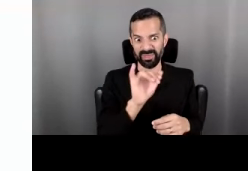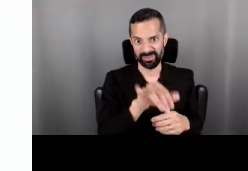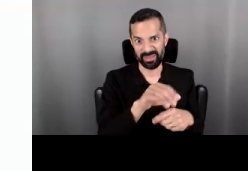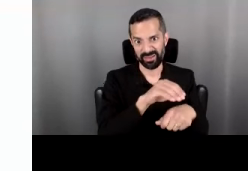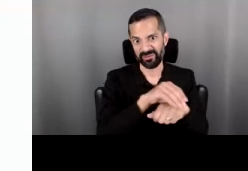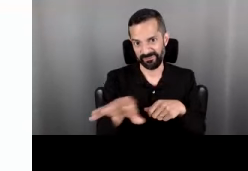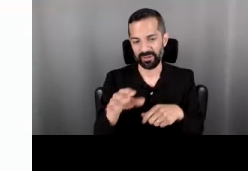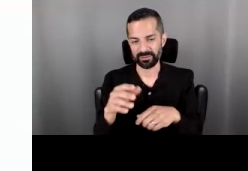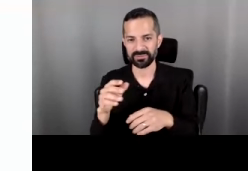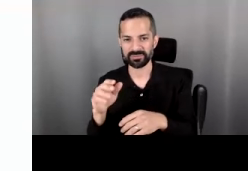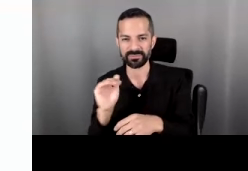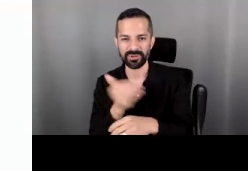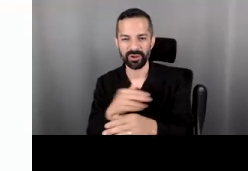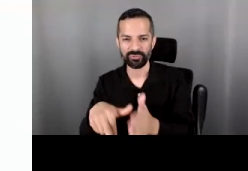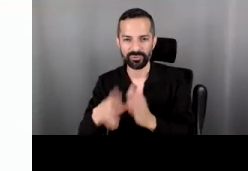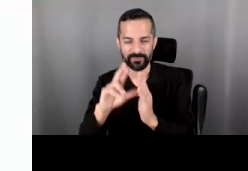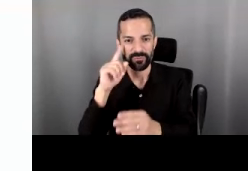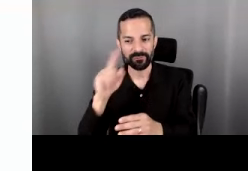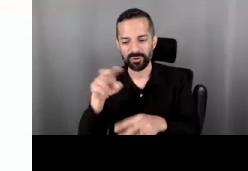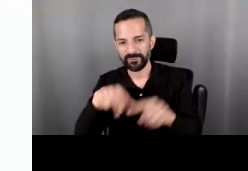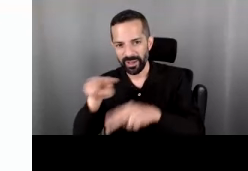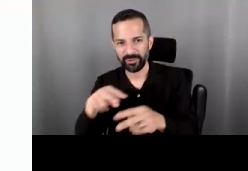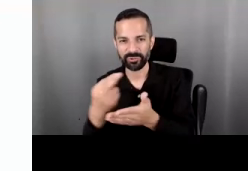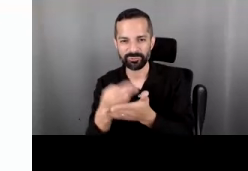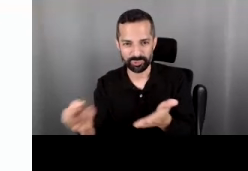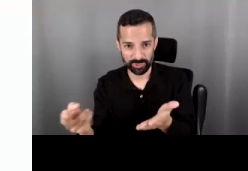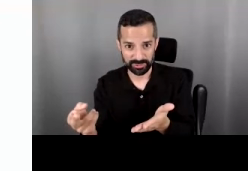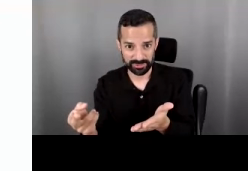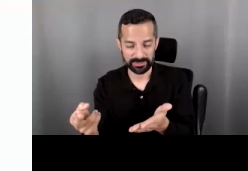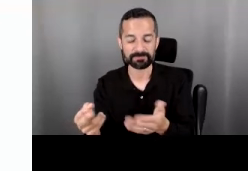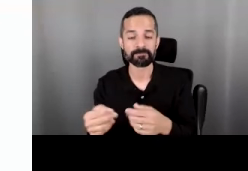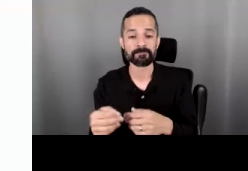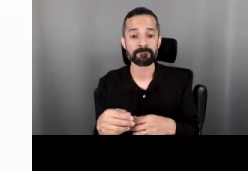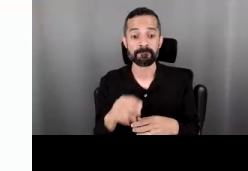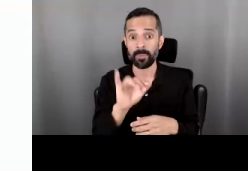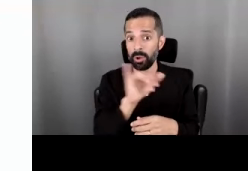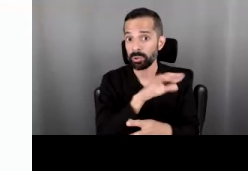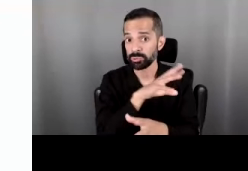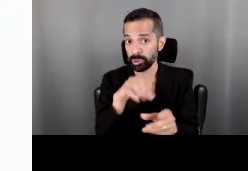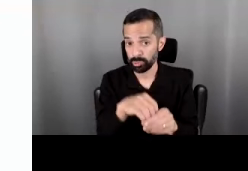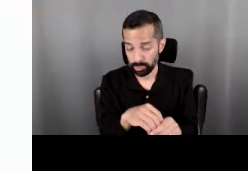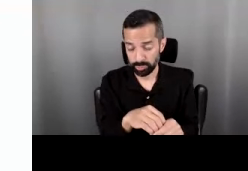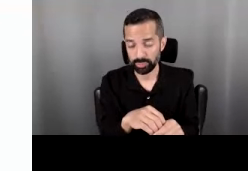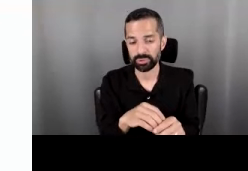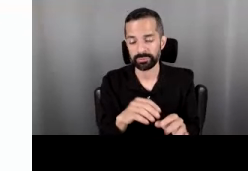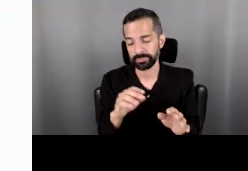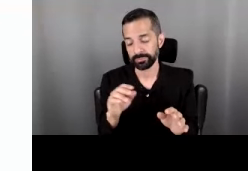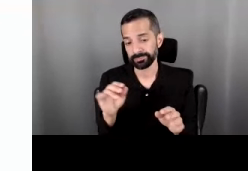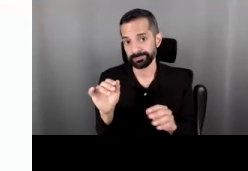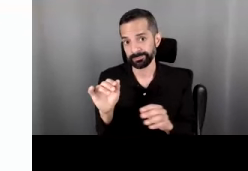for the evaluation of resource including. And this touches on the plan and as you can see here,